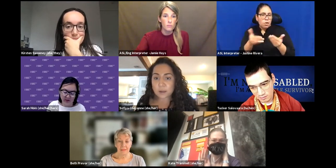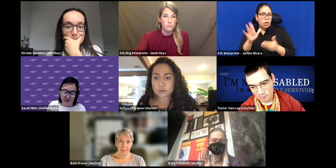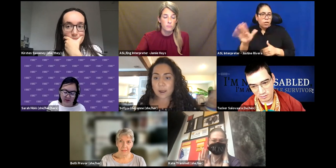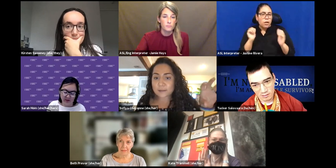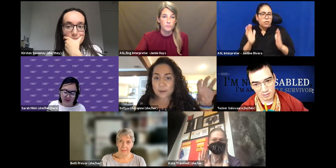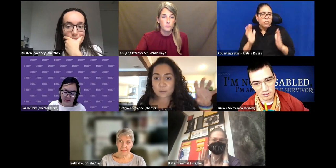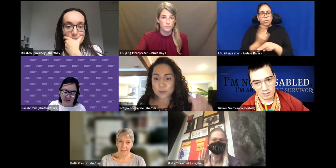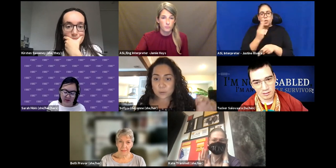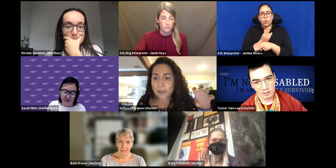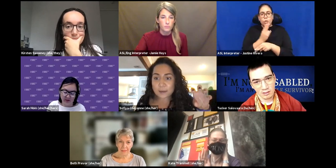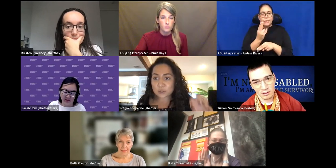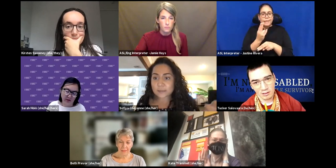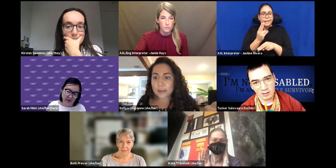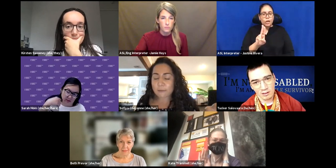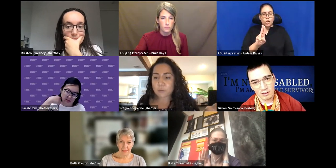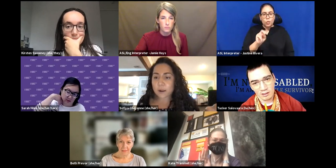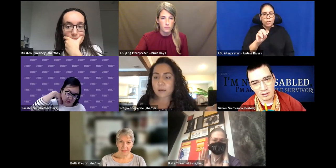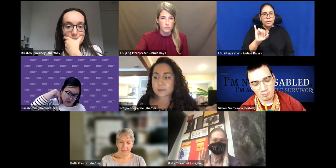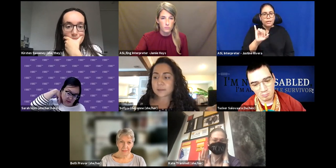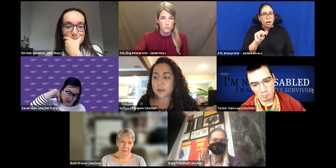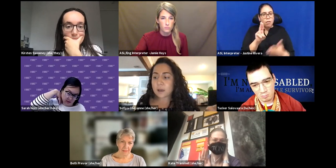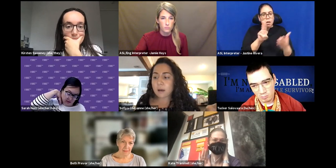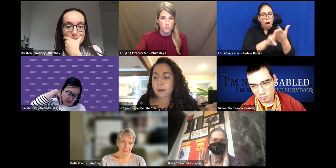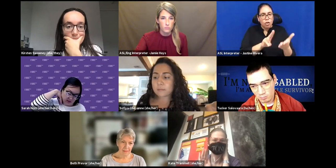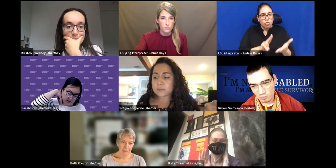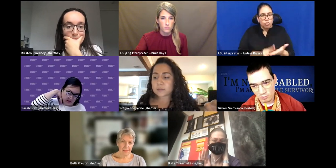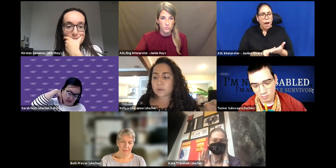contracts, you know, doing it just like everyone else. So